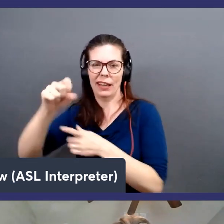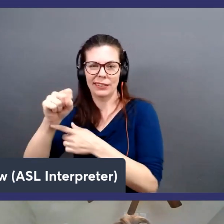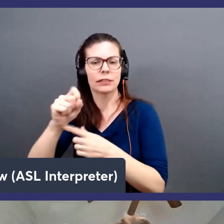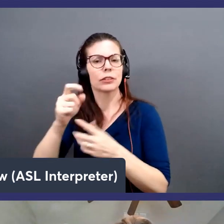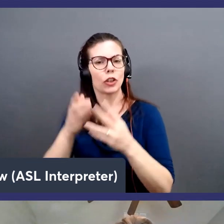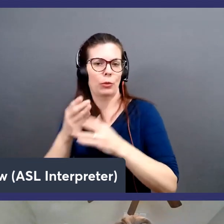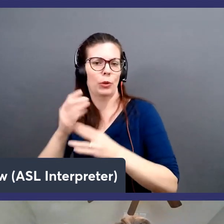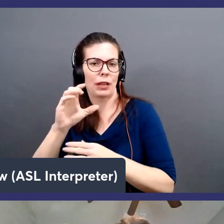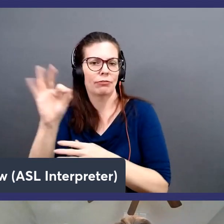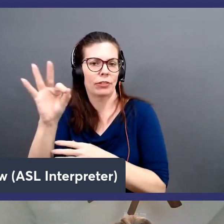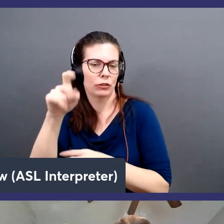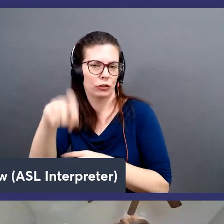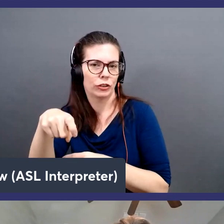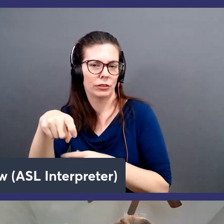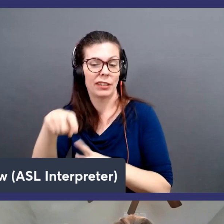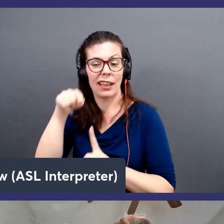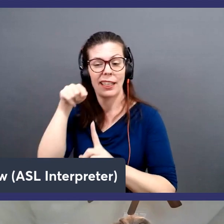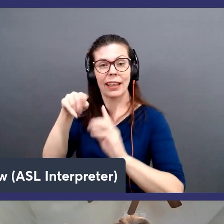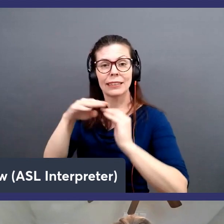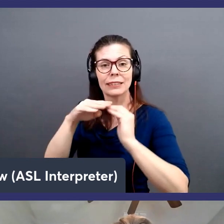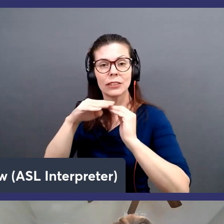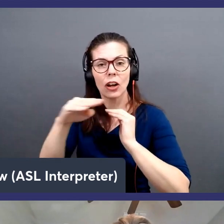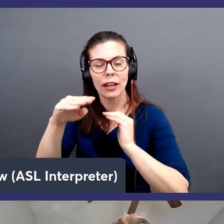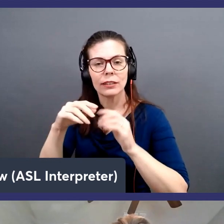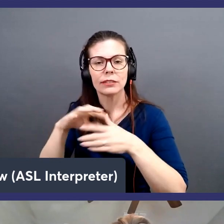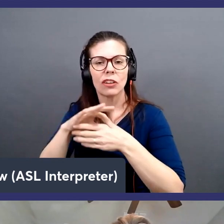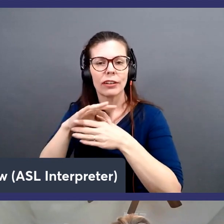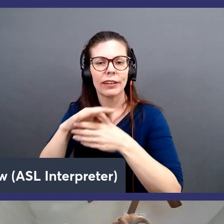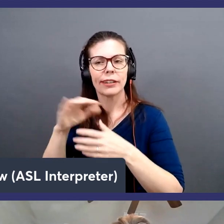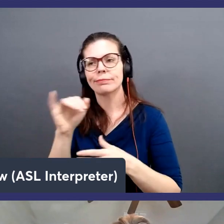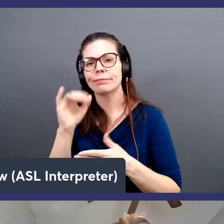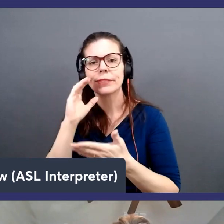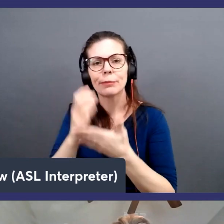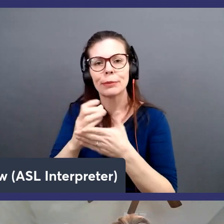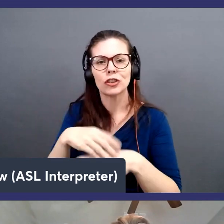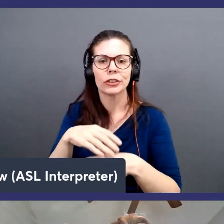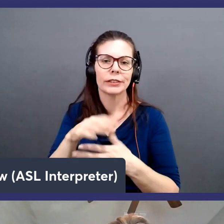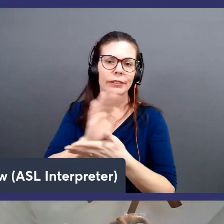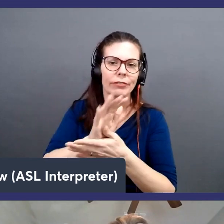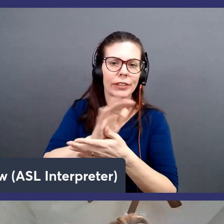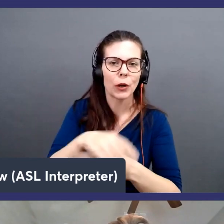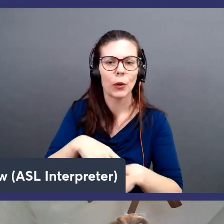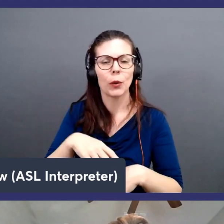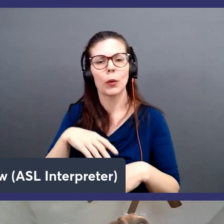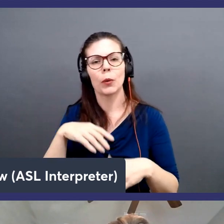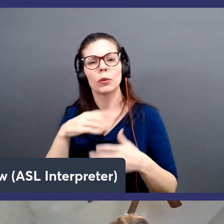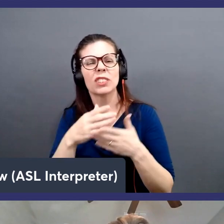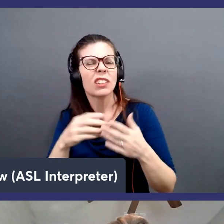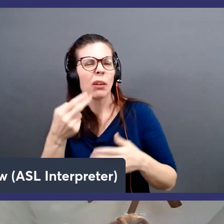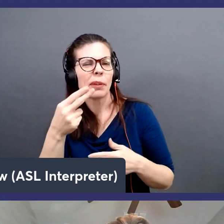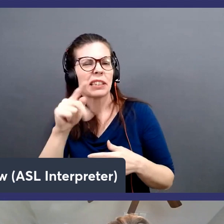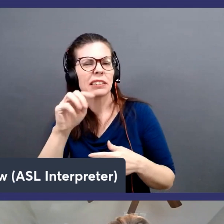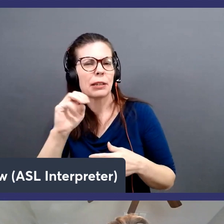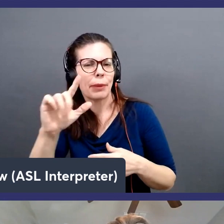And that's static content, like images, videos, some HTML that's delivered to multiple users,